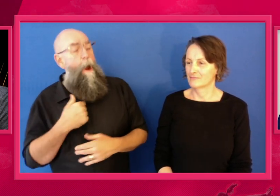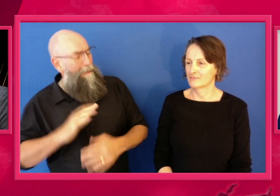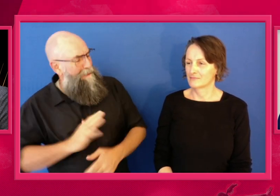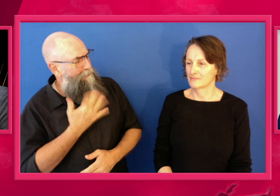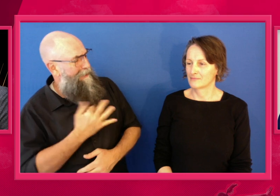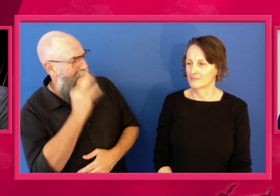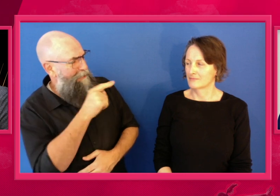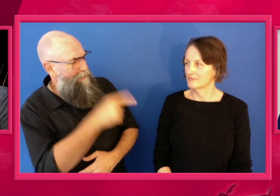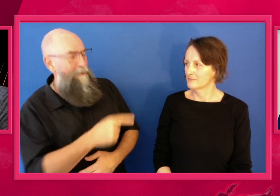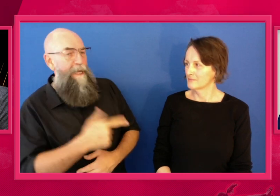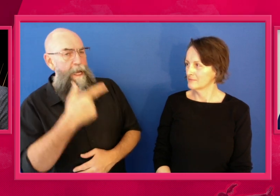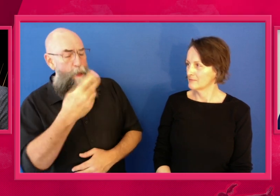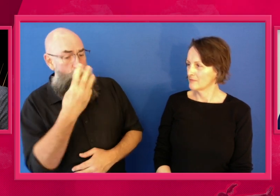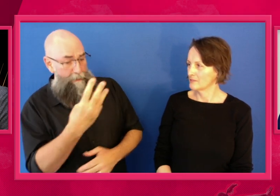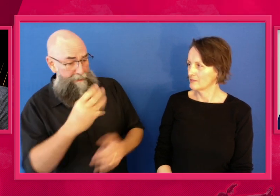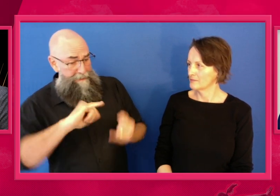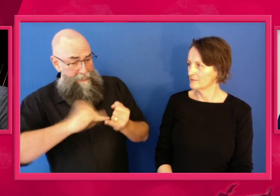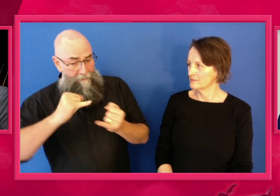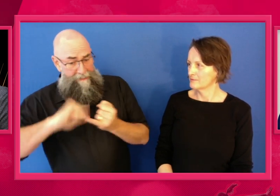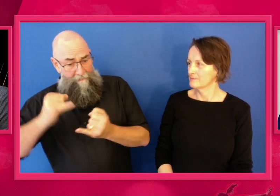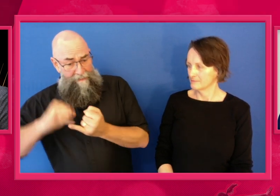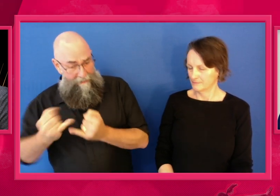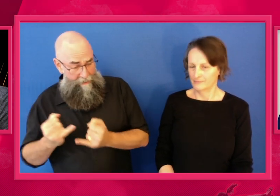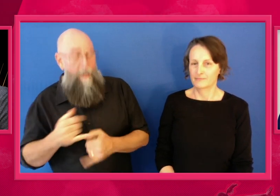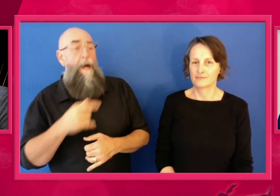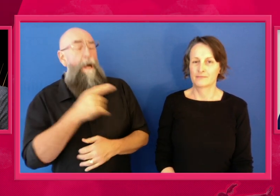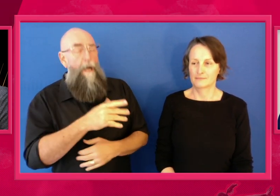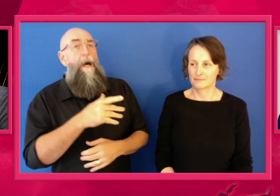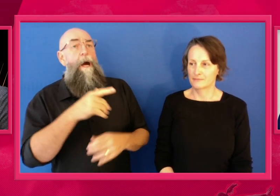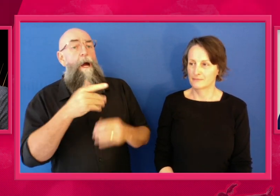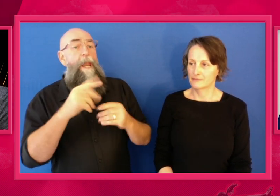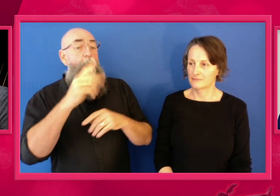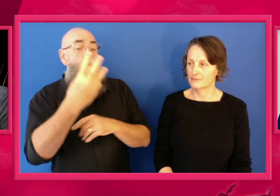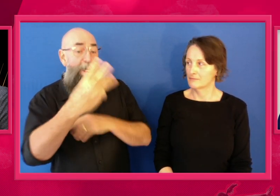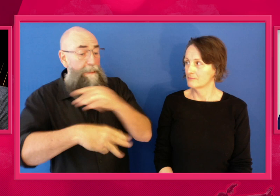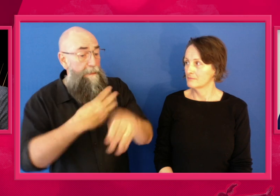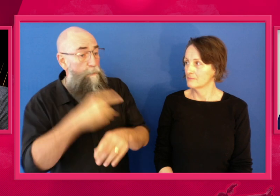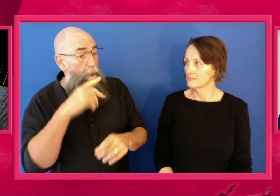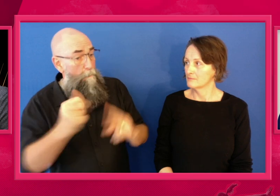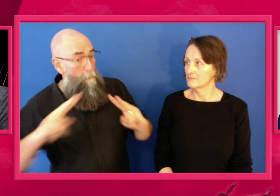the 100, Paris is three years away, can you go quicker? Rheed McCracken: Yeah, definitely. I think like, I mean, the times yesterday, they weren't